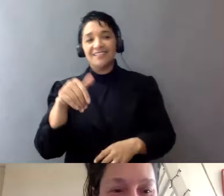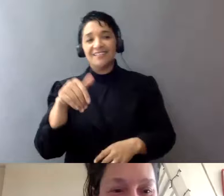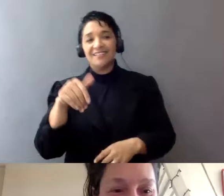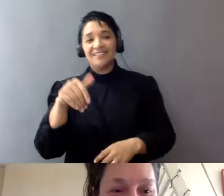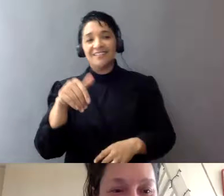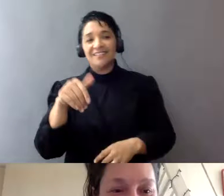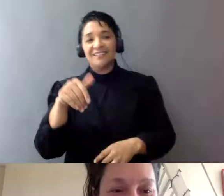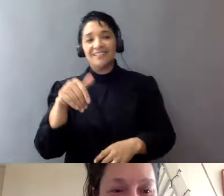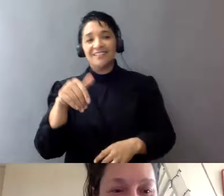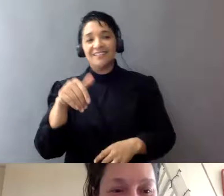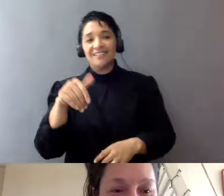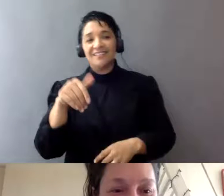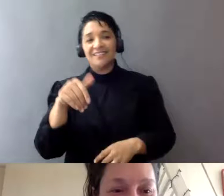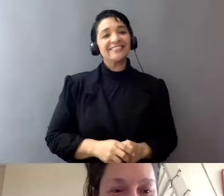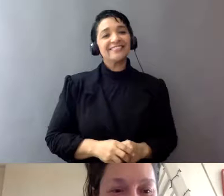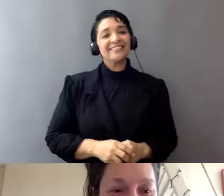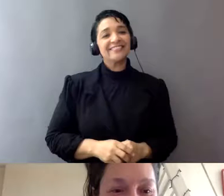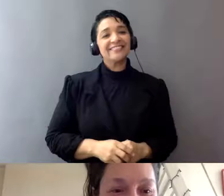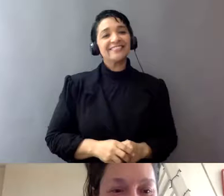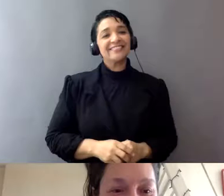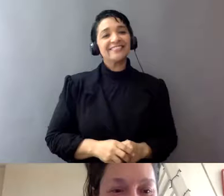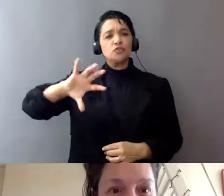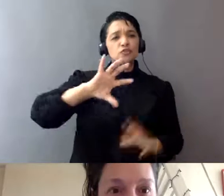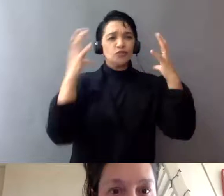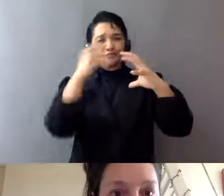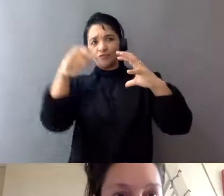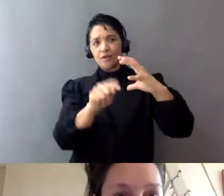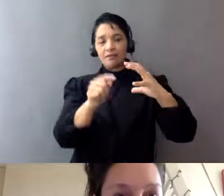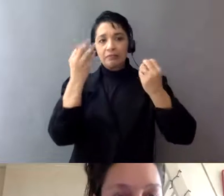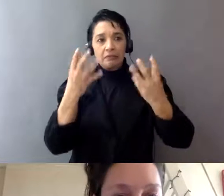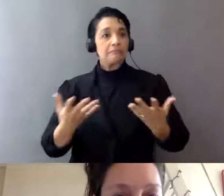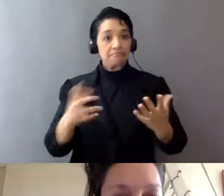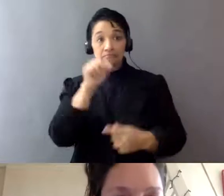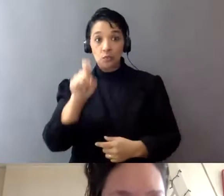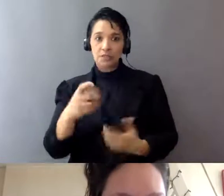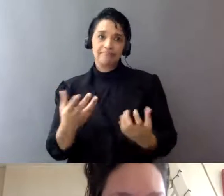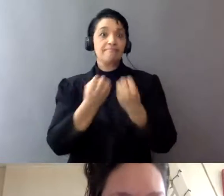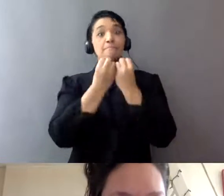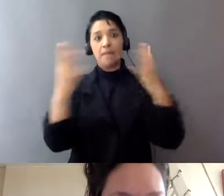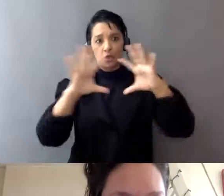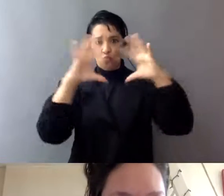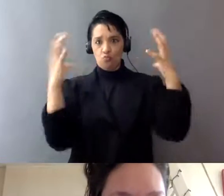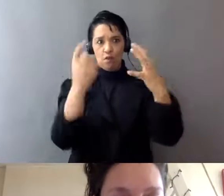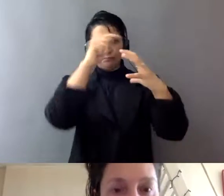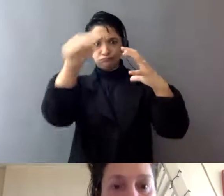In terms of geographical unfortunately, we didn't have as much responses to actually